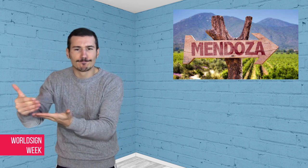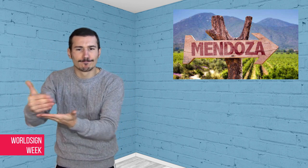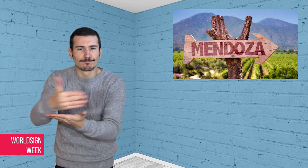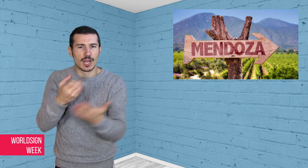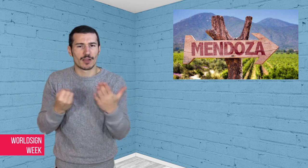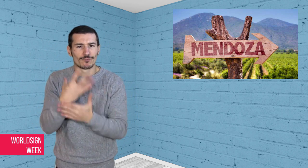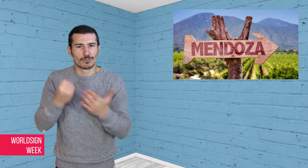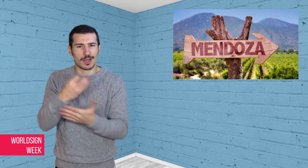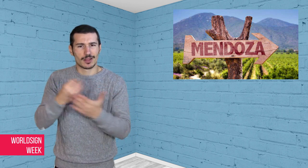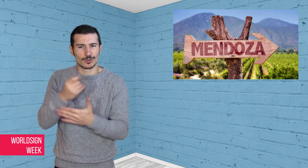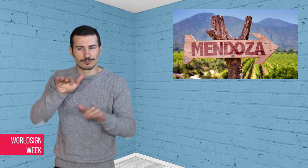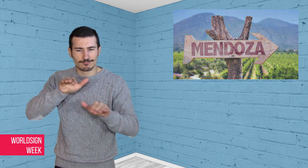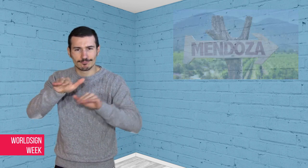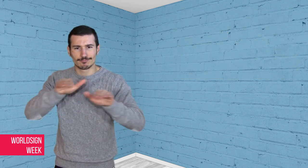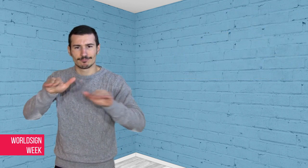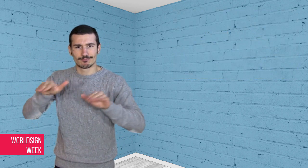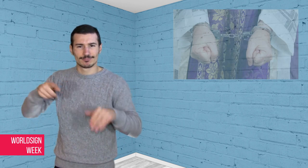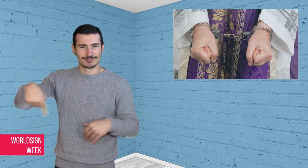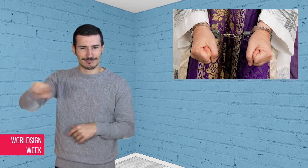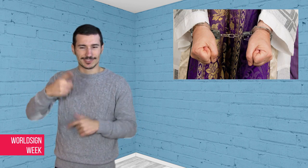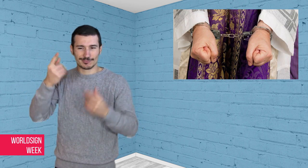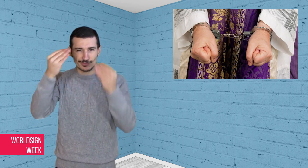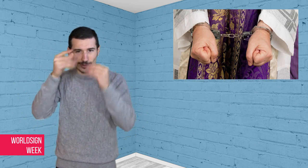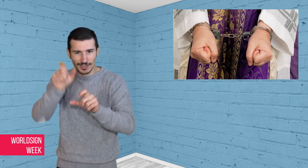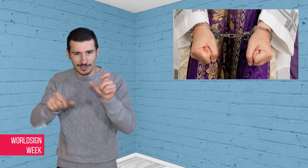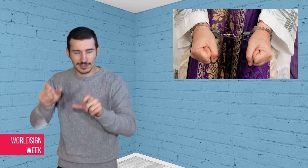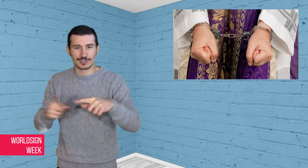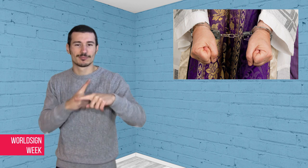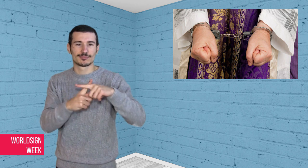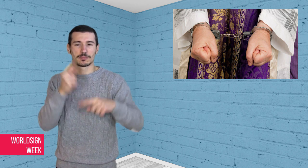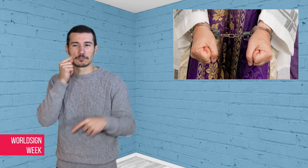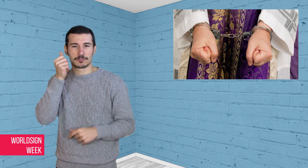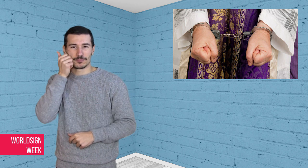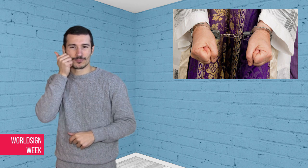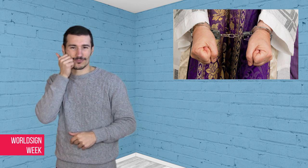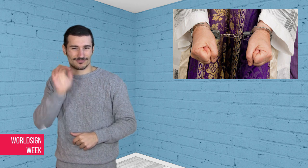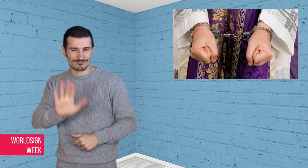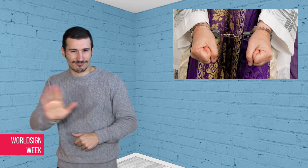There may be some forced oral sex, fondling